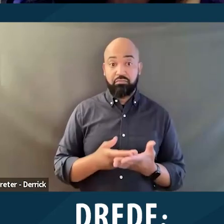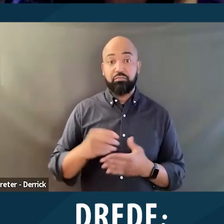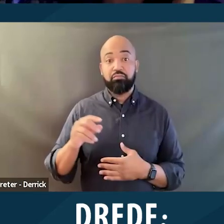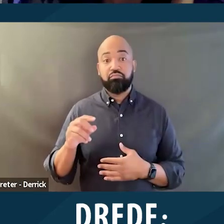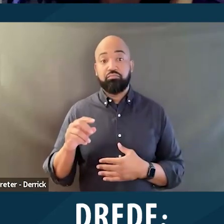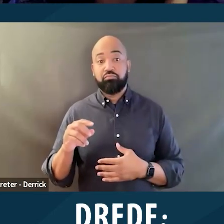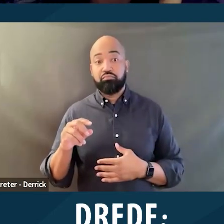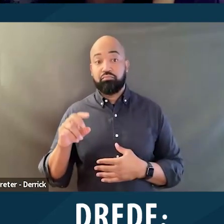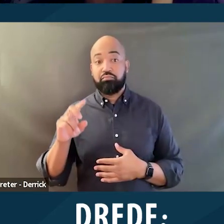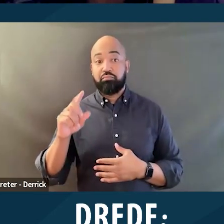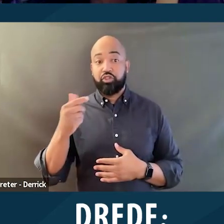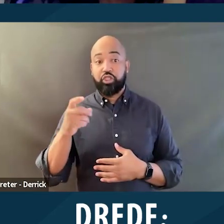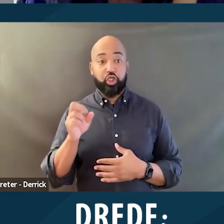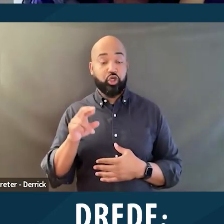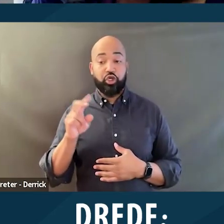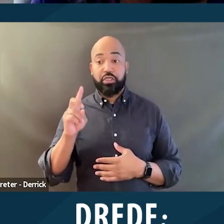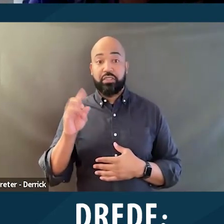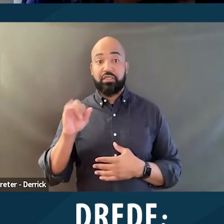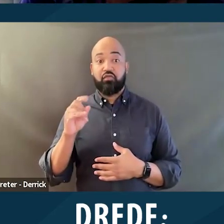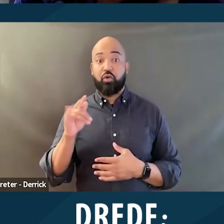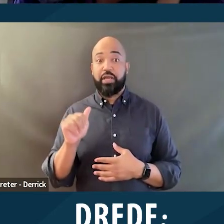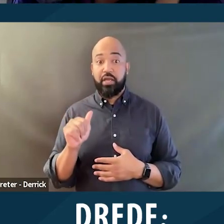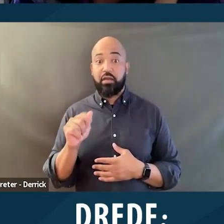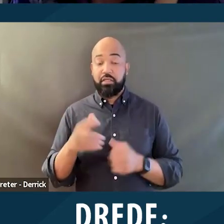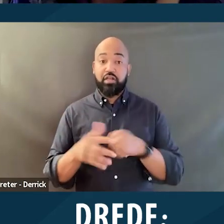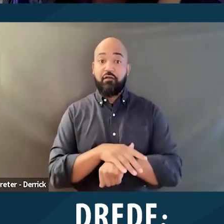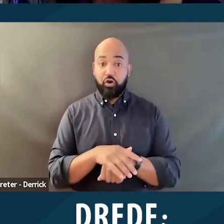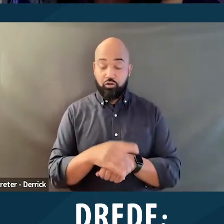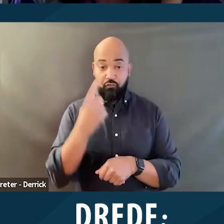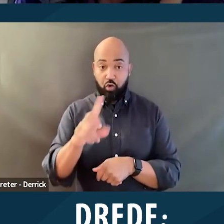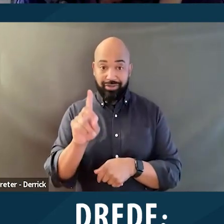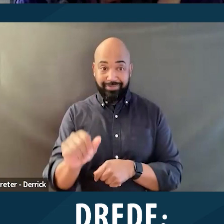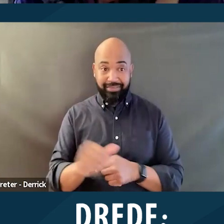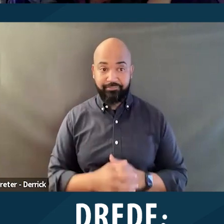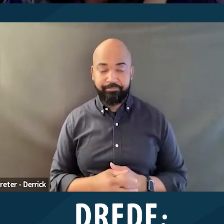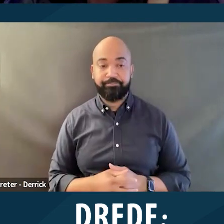may be a disability covered by Section 504, depending on the facts.